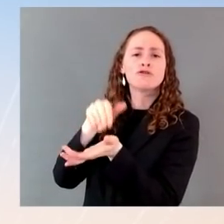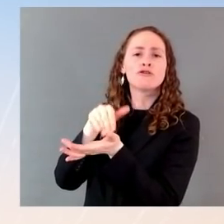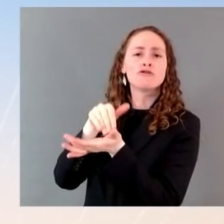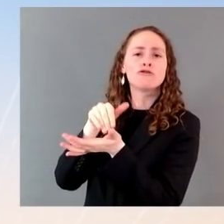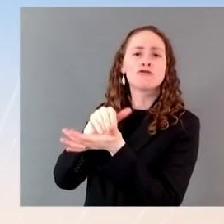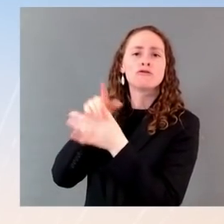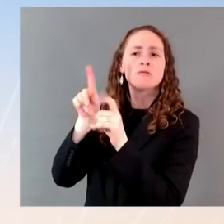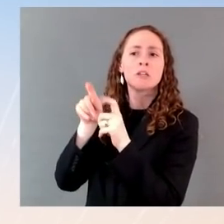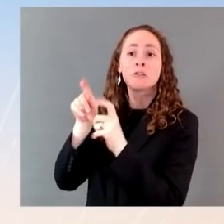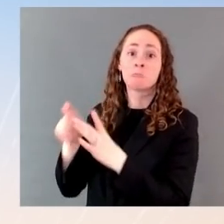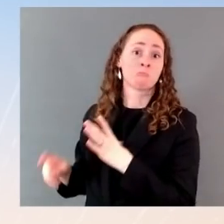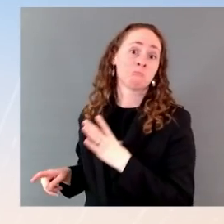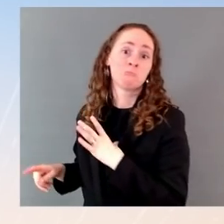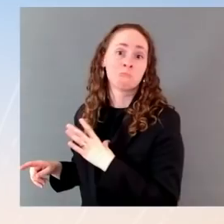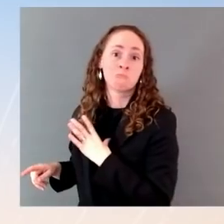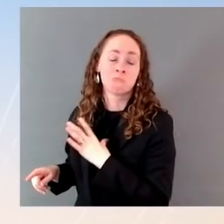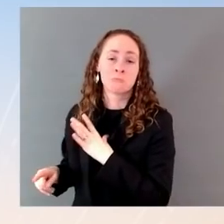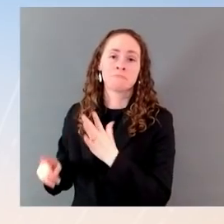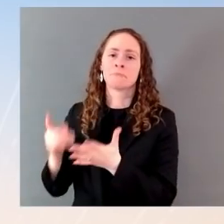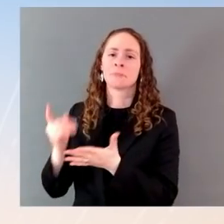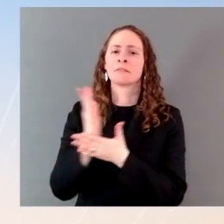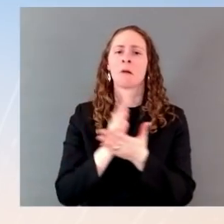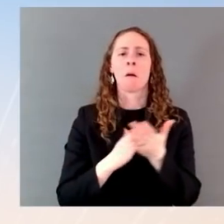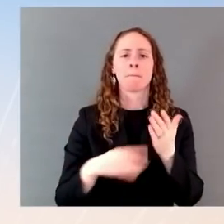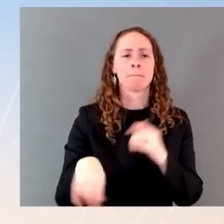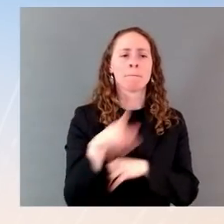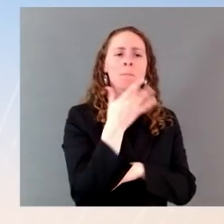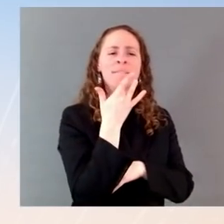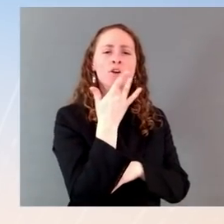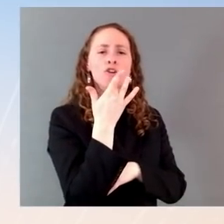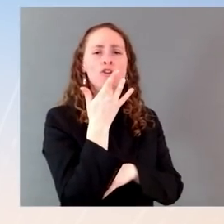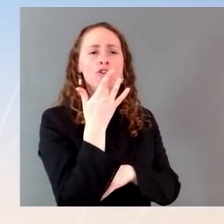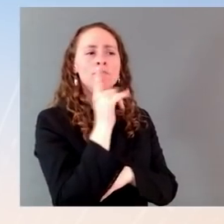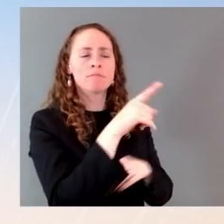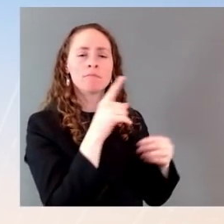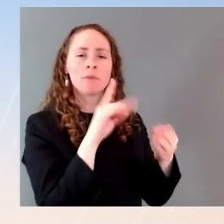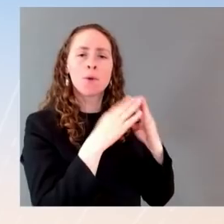and private schools, I guess, as well have made available. So what we're -- our focus is on is ensuring